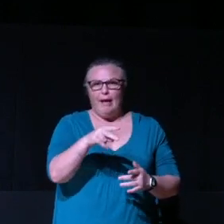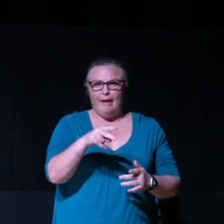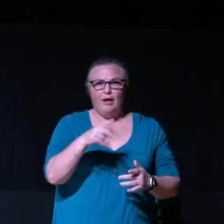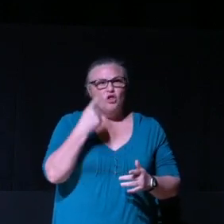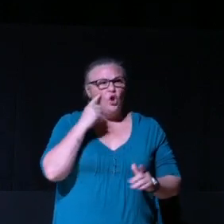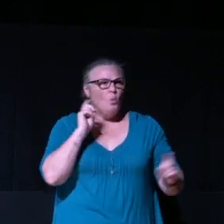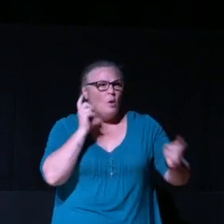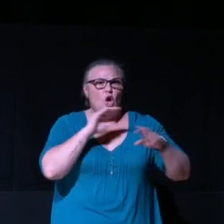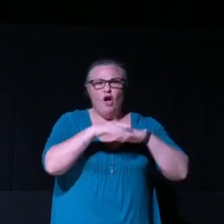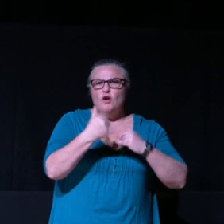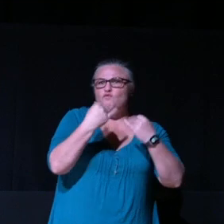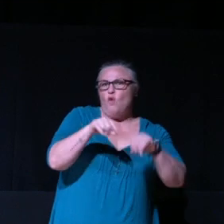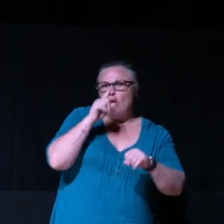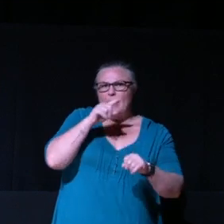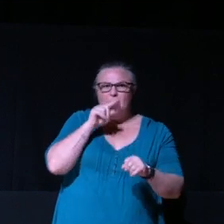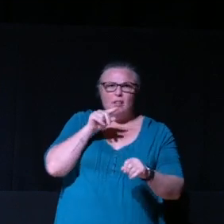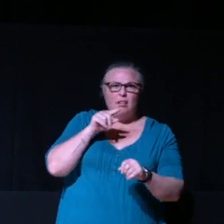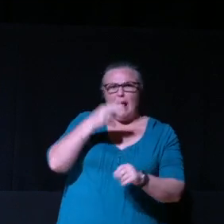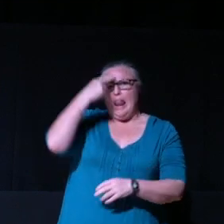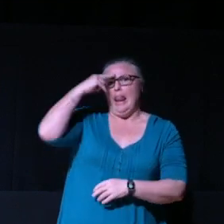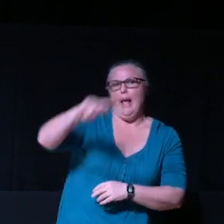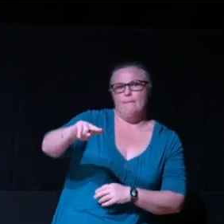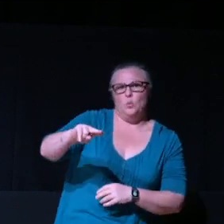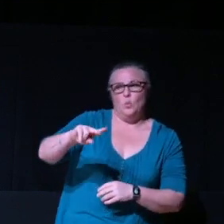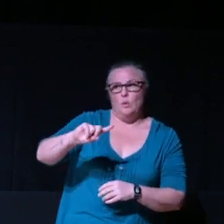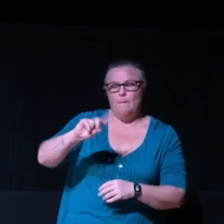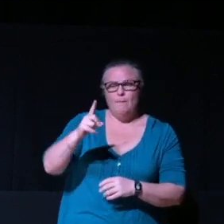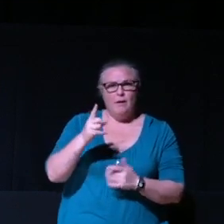to has done is been overwhelmingly good in terms of raising the profile